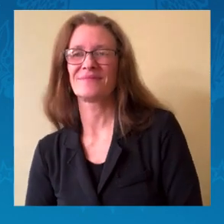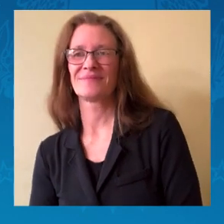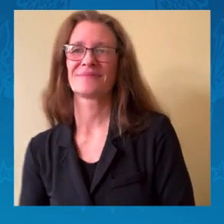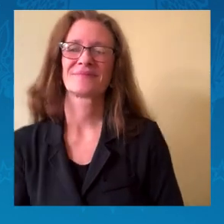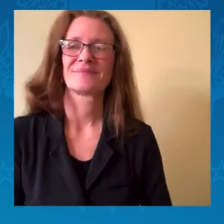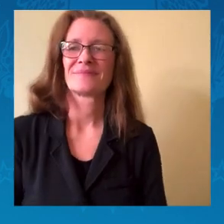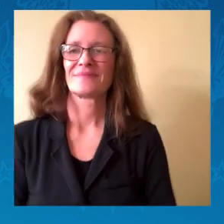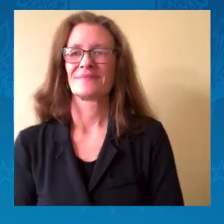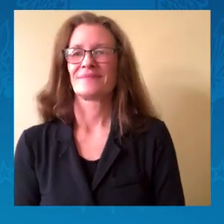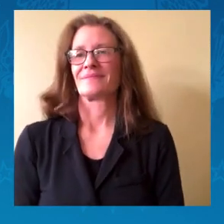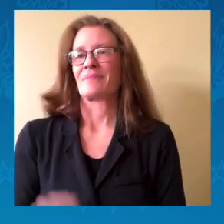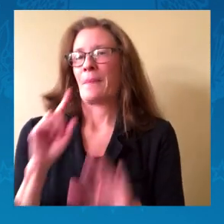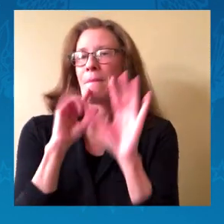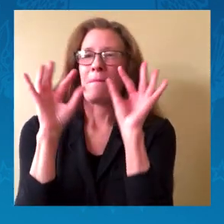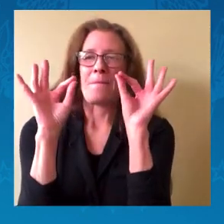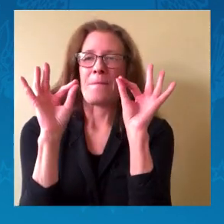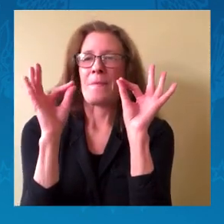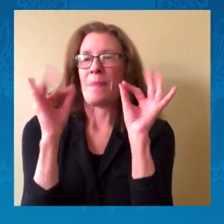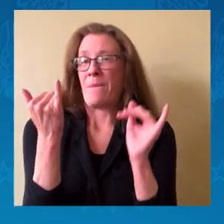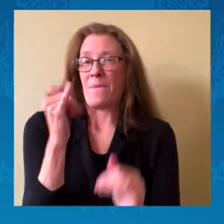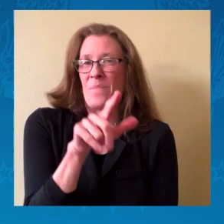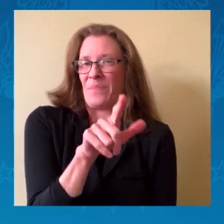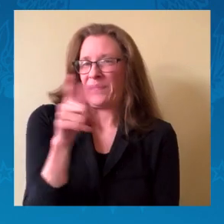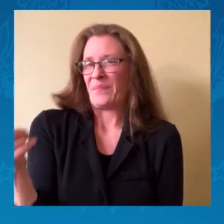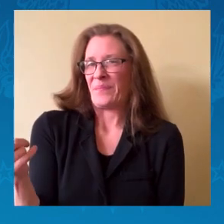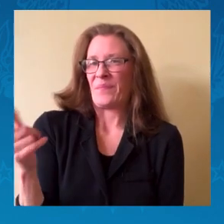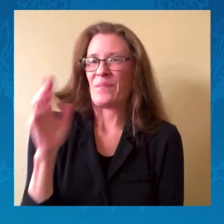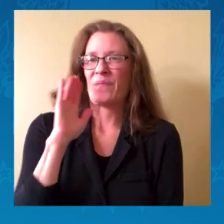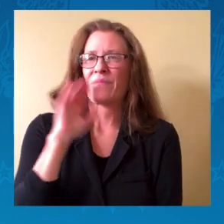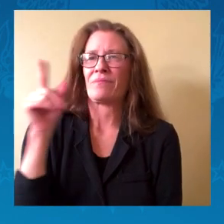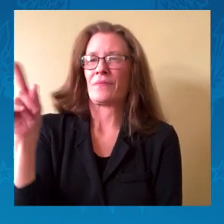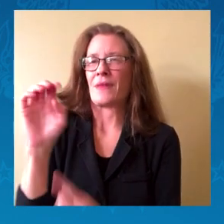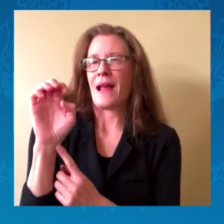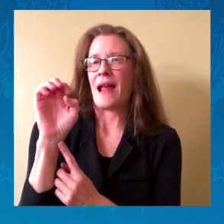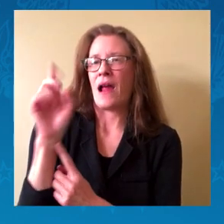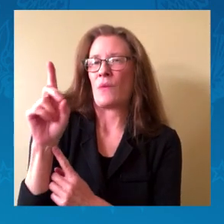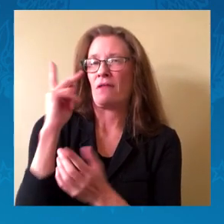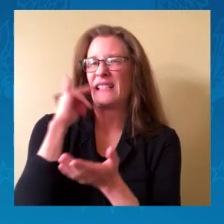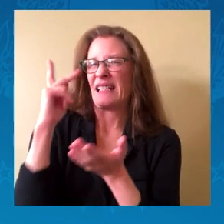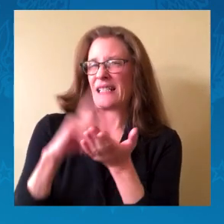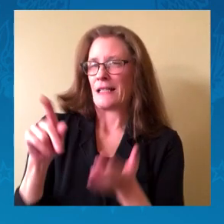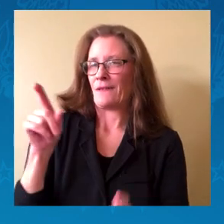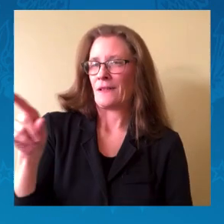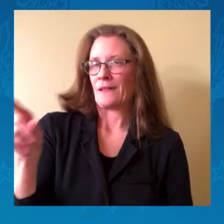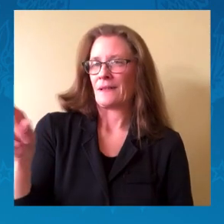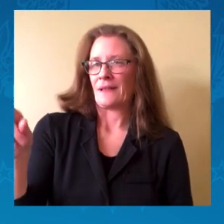to go to our education secretary, Miguel Cardona and Mr. Secretary,